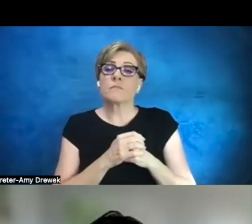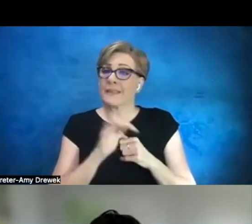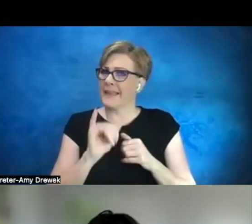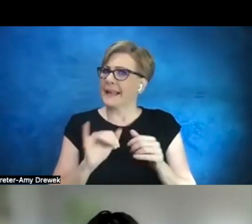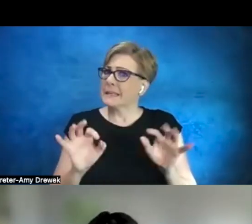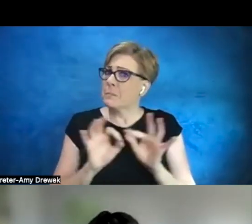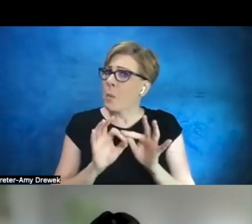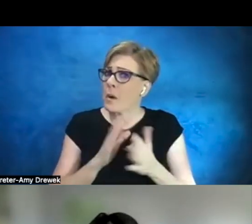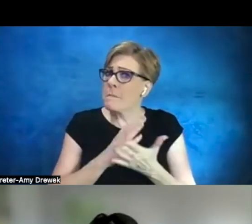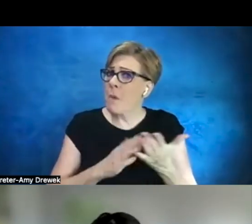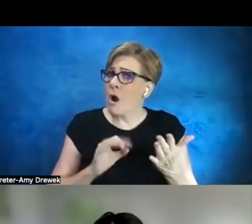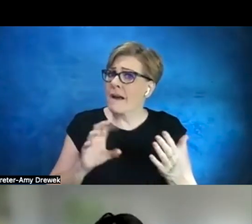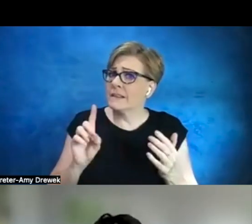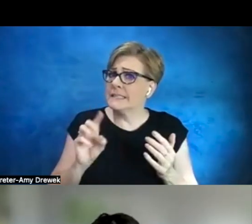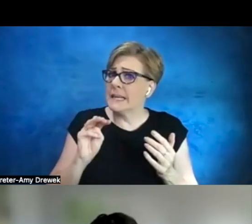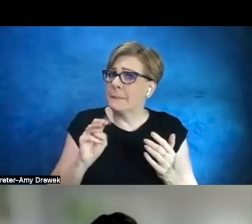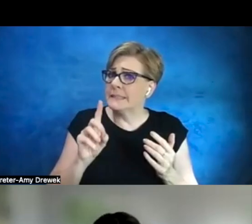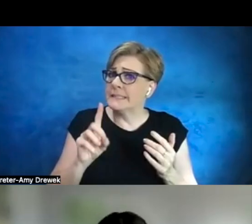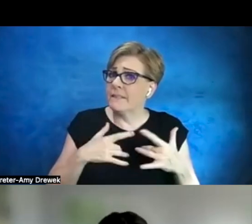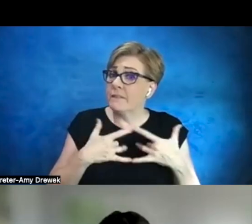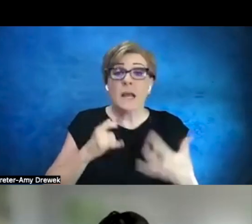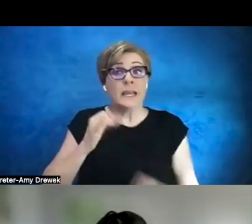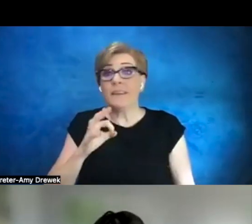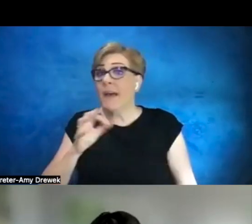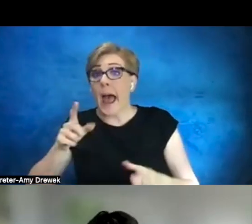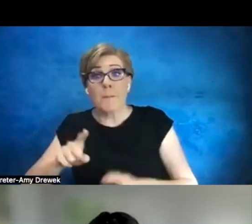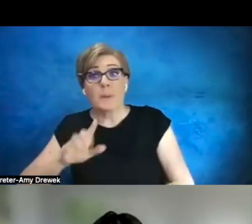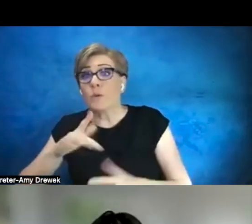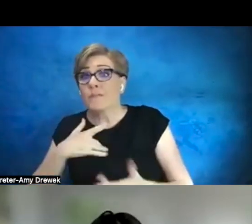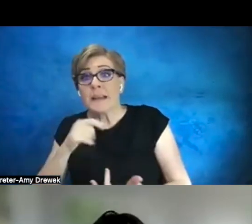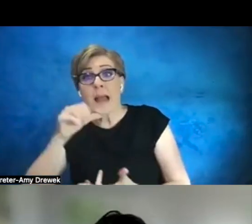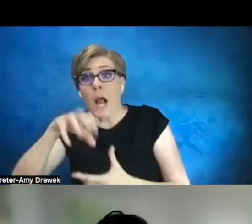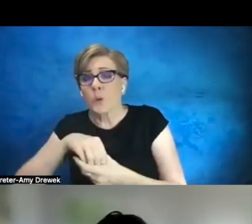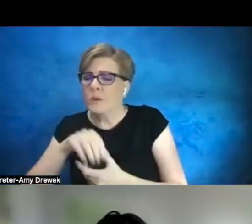happening at your event, that's still okay. But this is one element that can really be